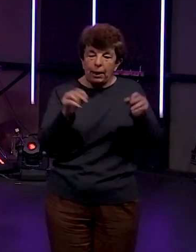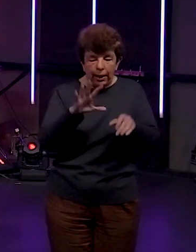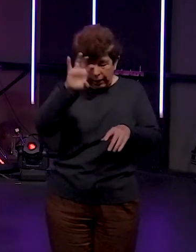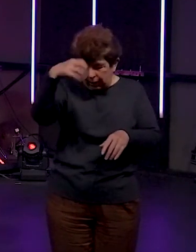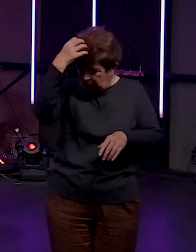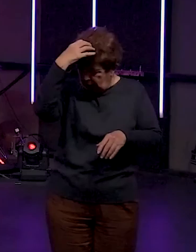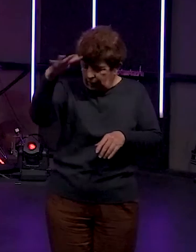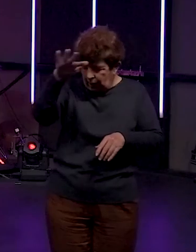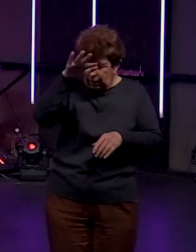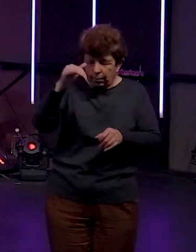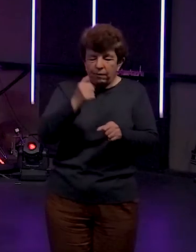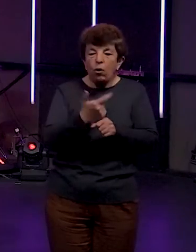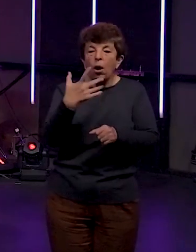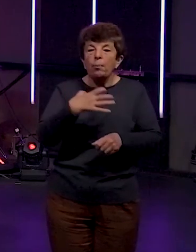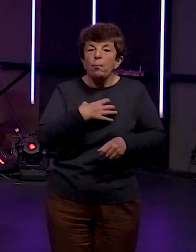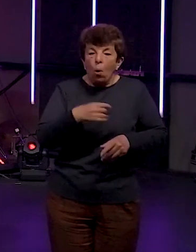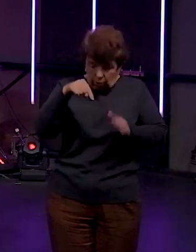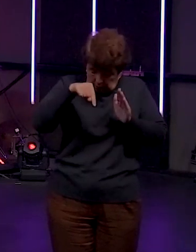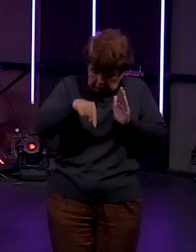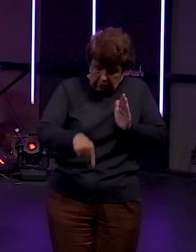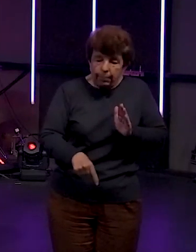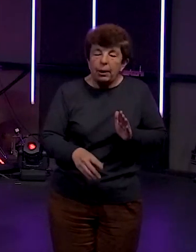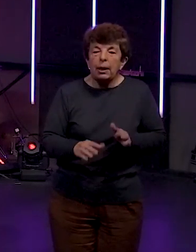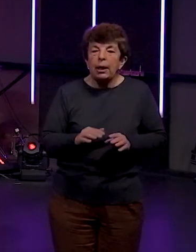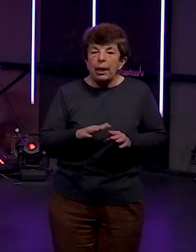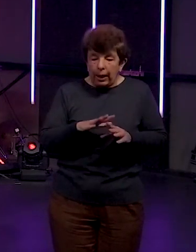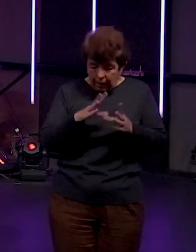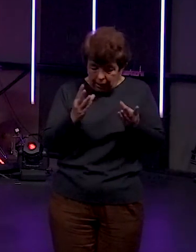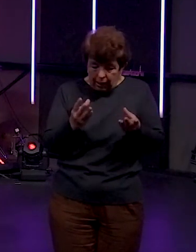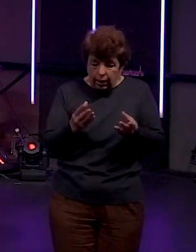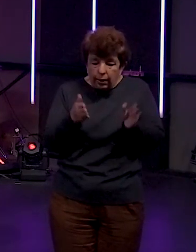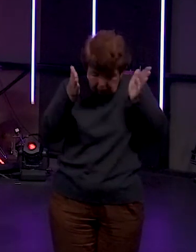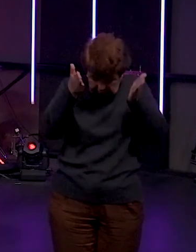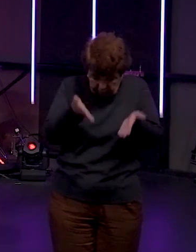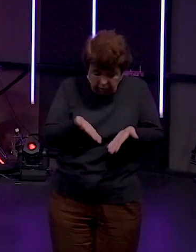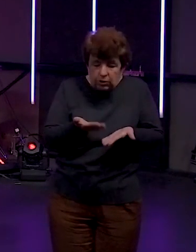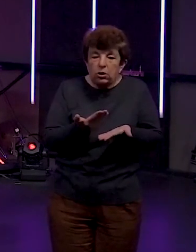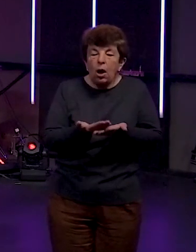in more detail. The whole message will be focused on this area of the kingdom of